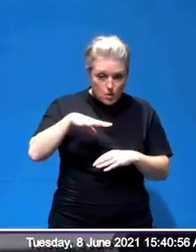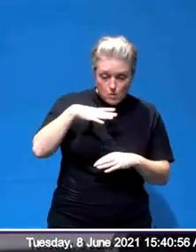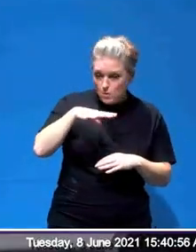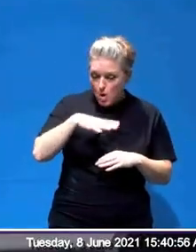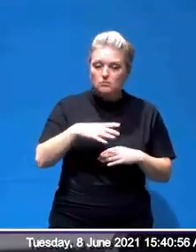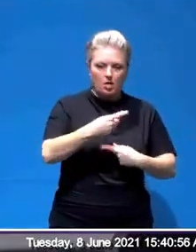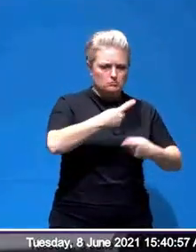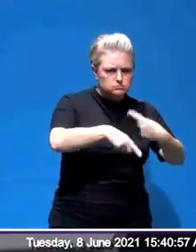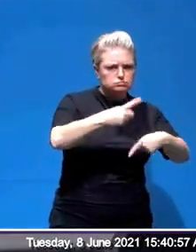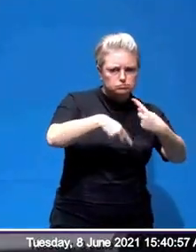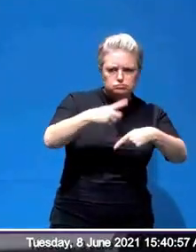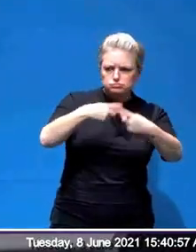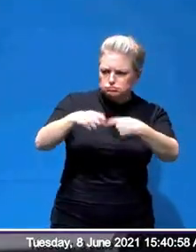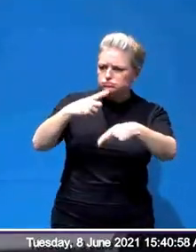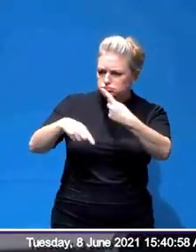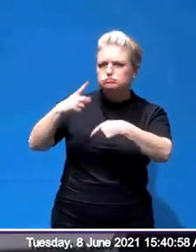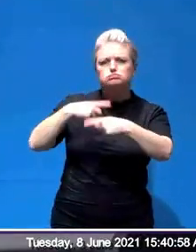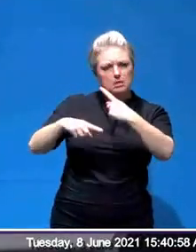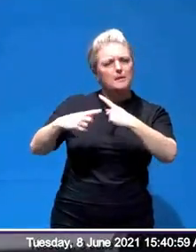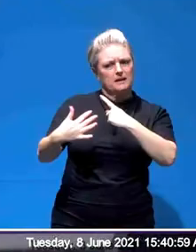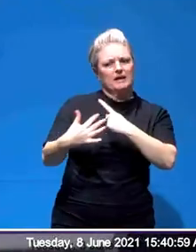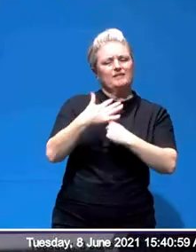and in our policies and in our practice moving forward.